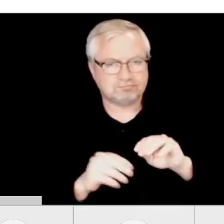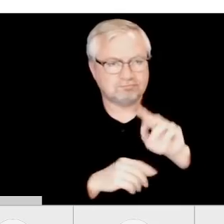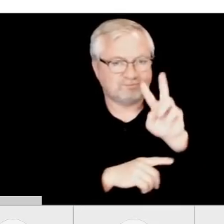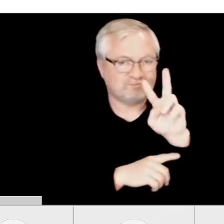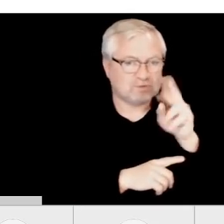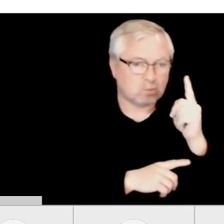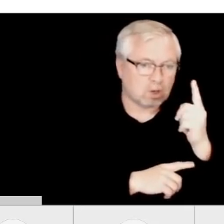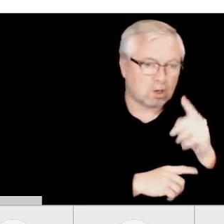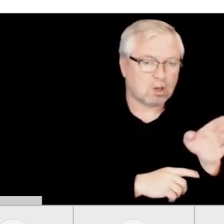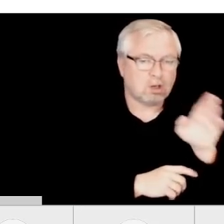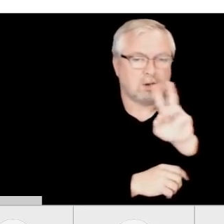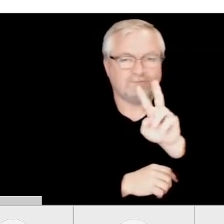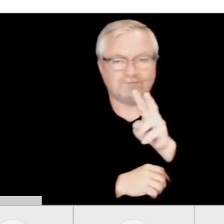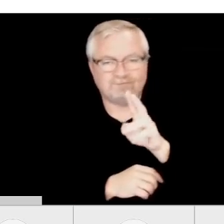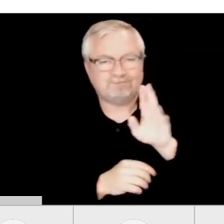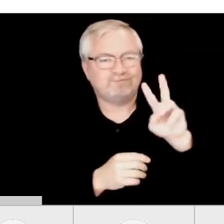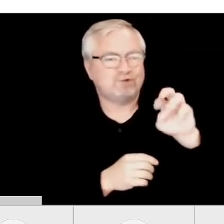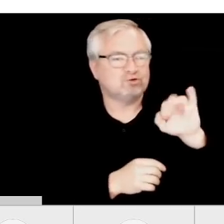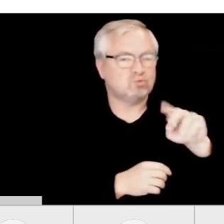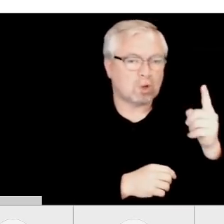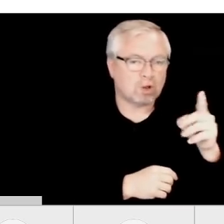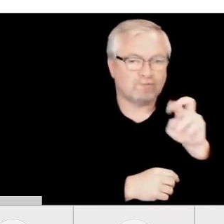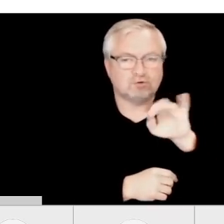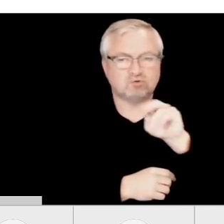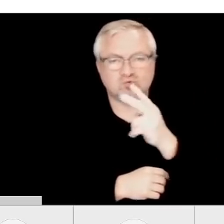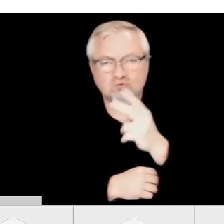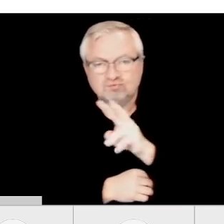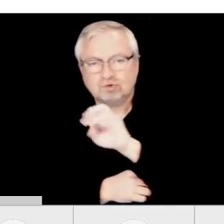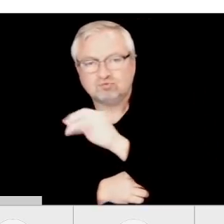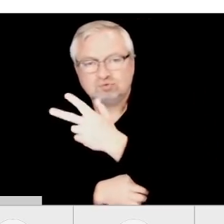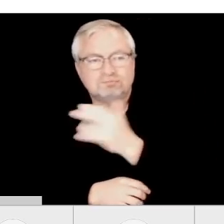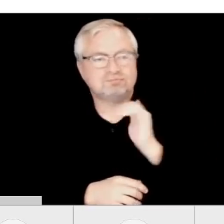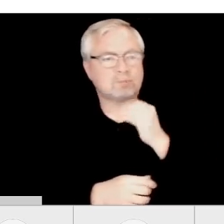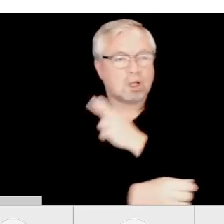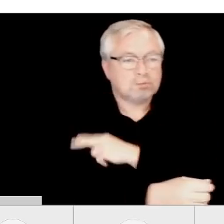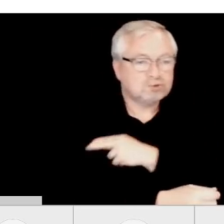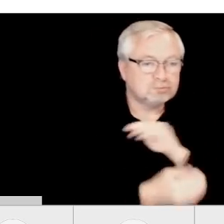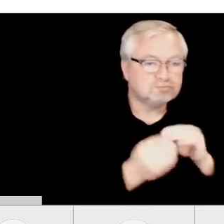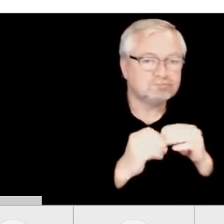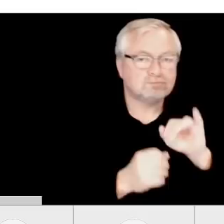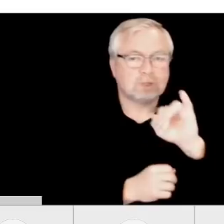the evidence of asymptomatic patients.